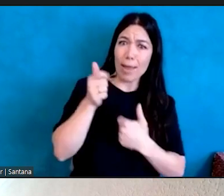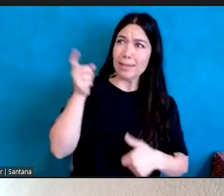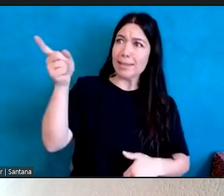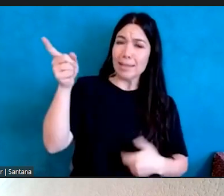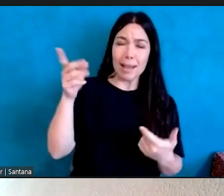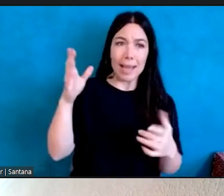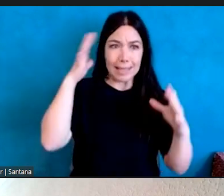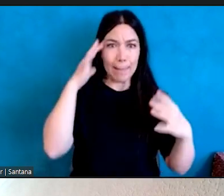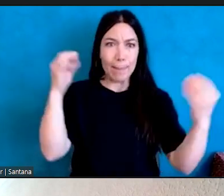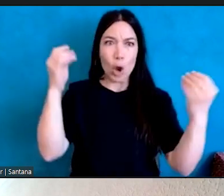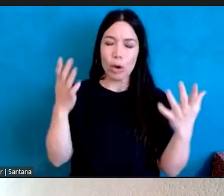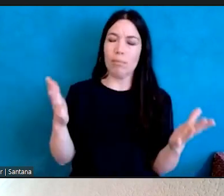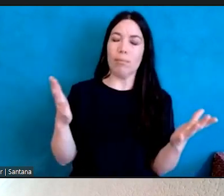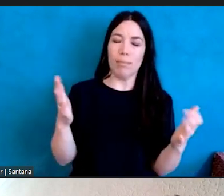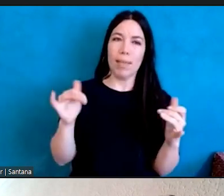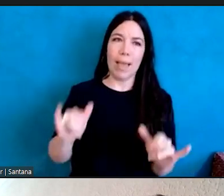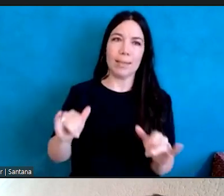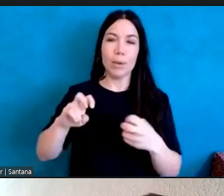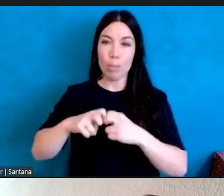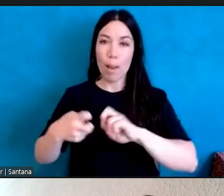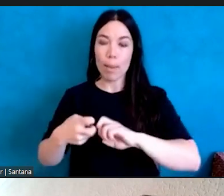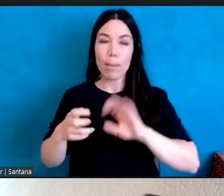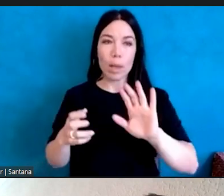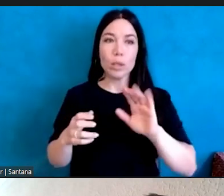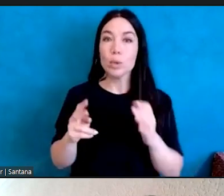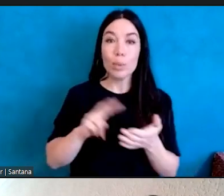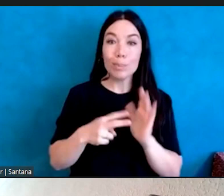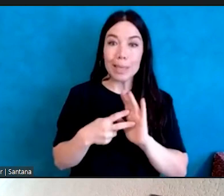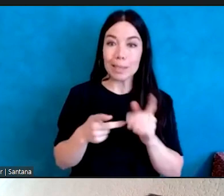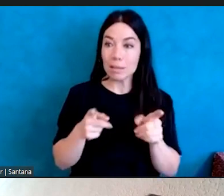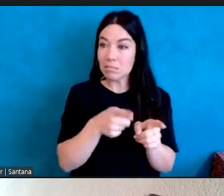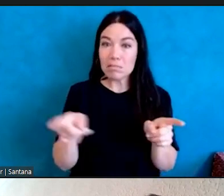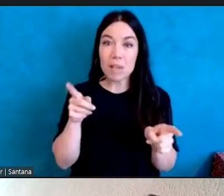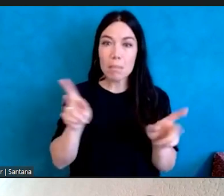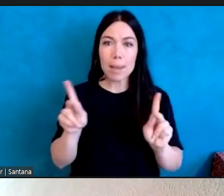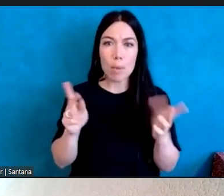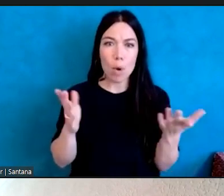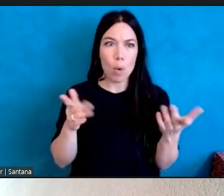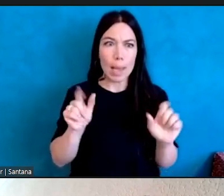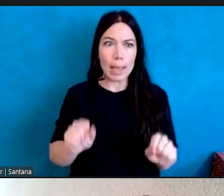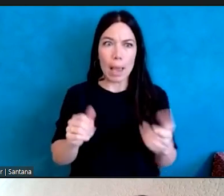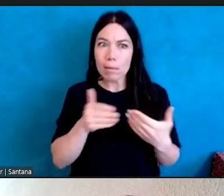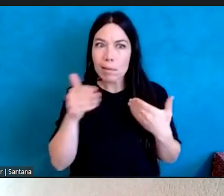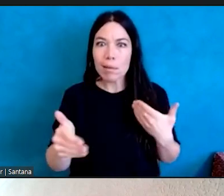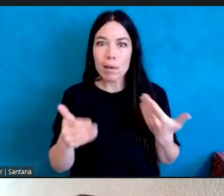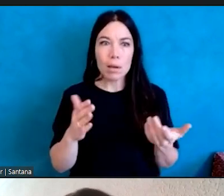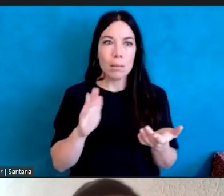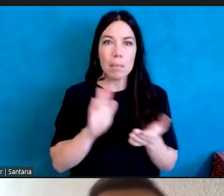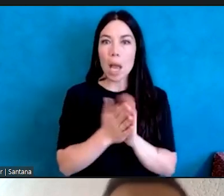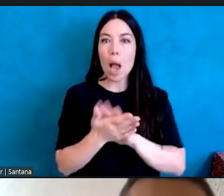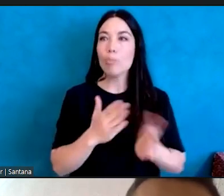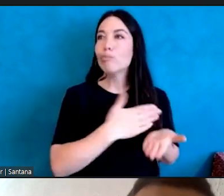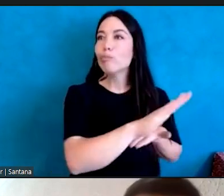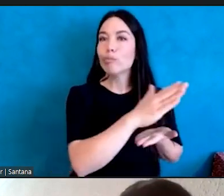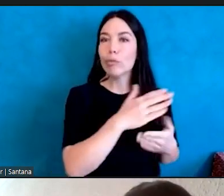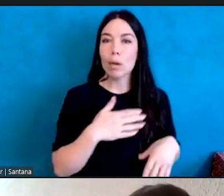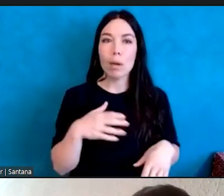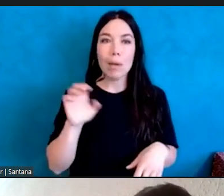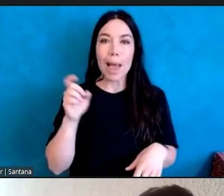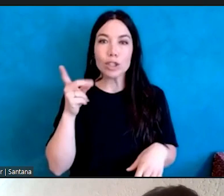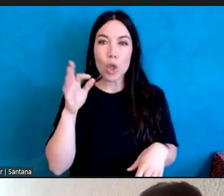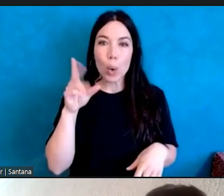Now, this opens people up to potential harm and exclusion, even. Whether it's not being able to access rights or,